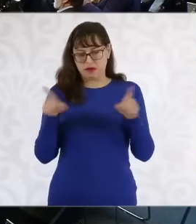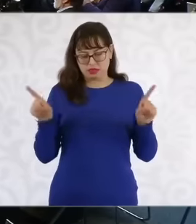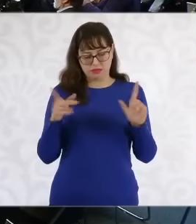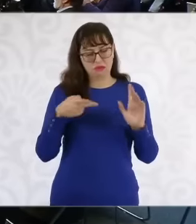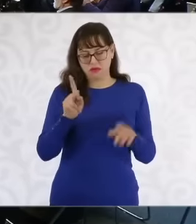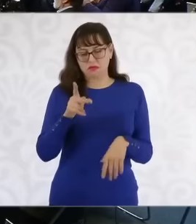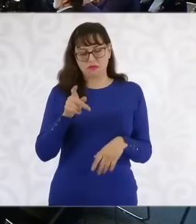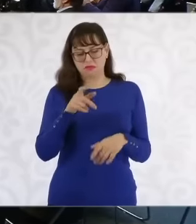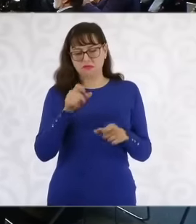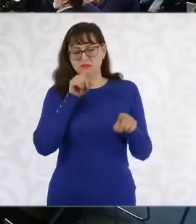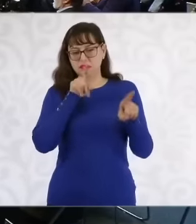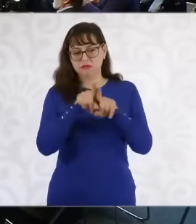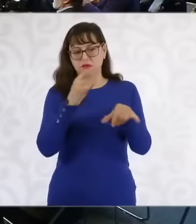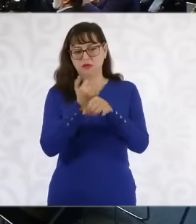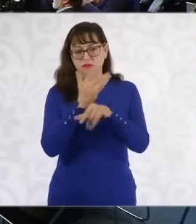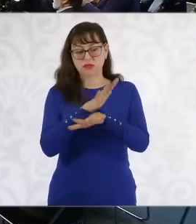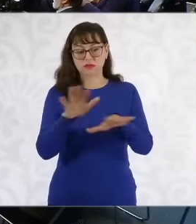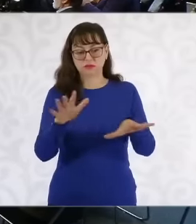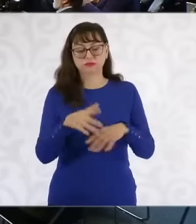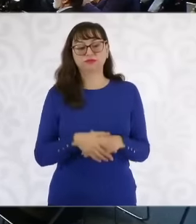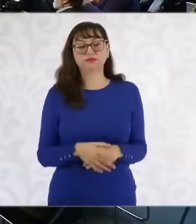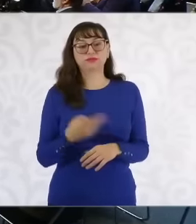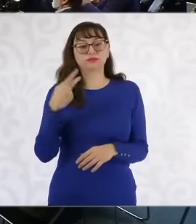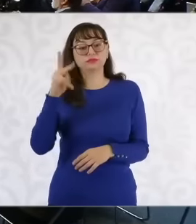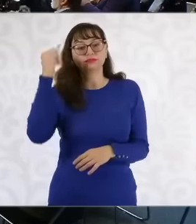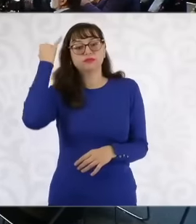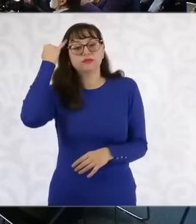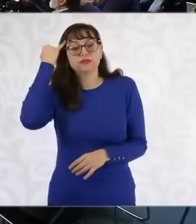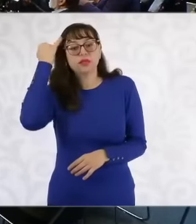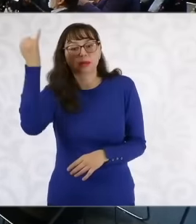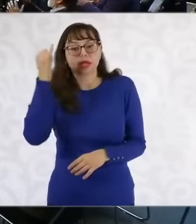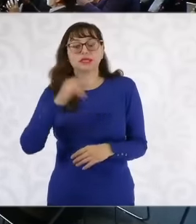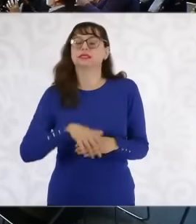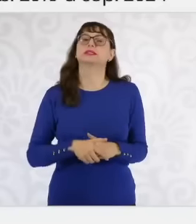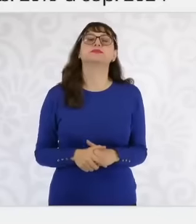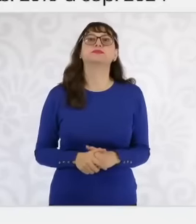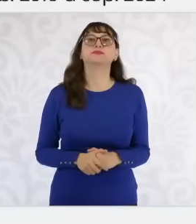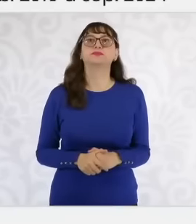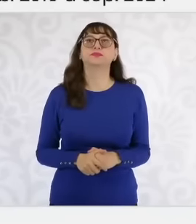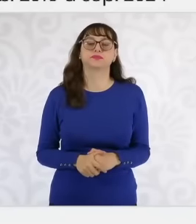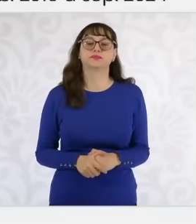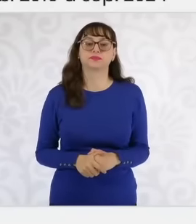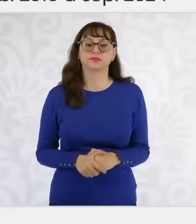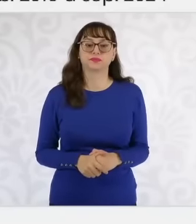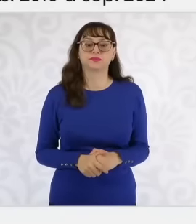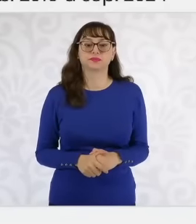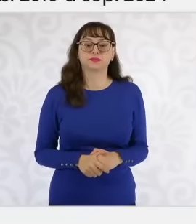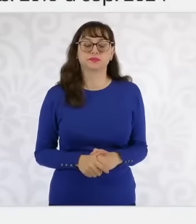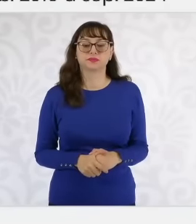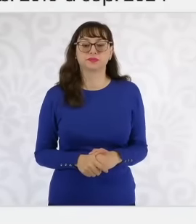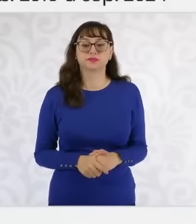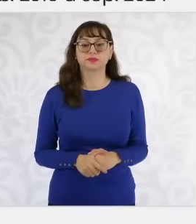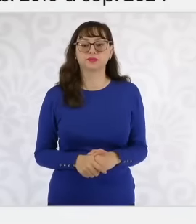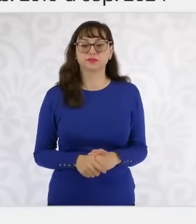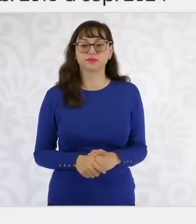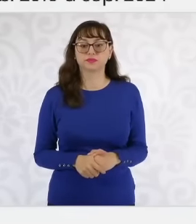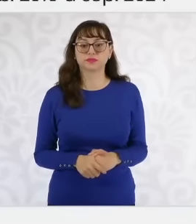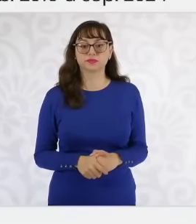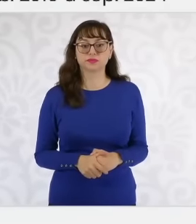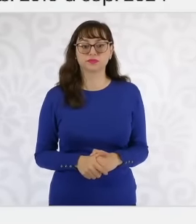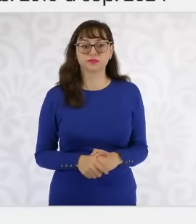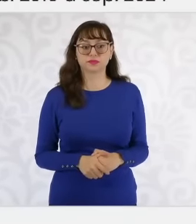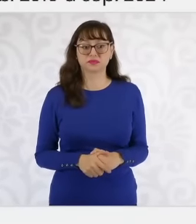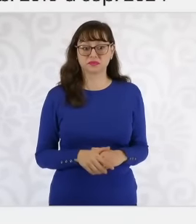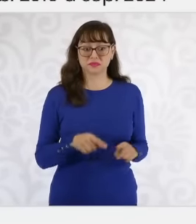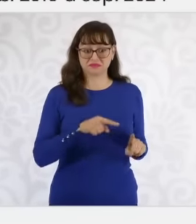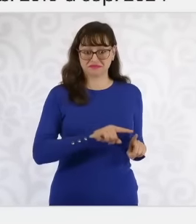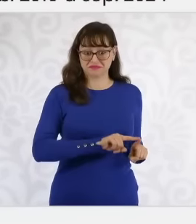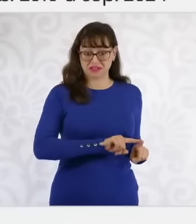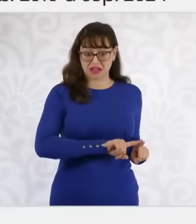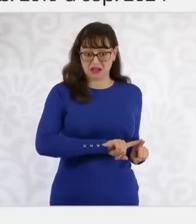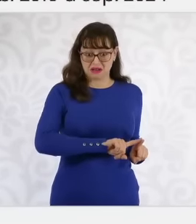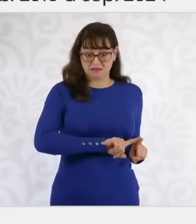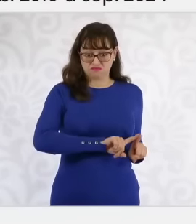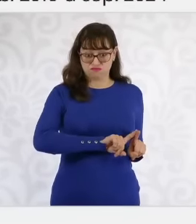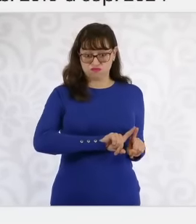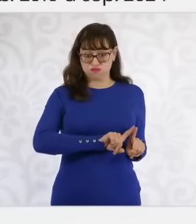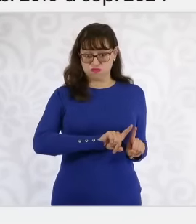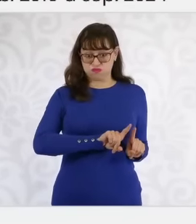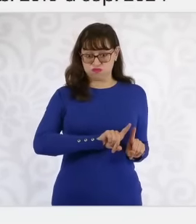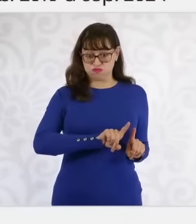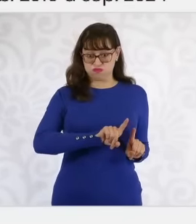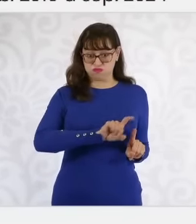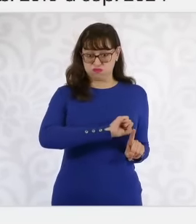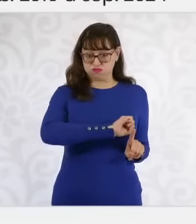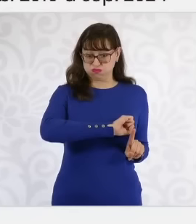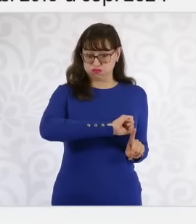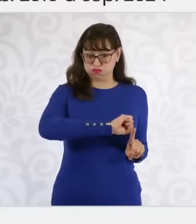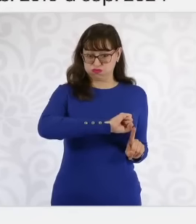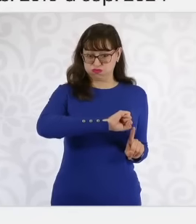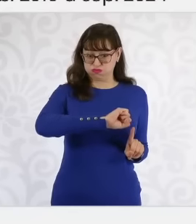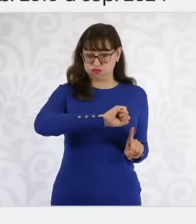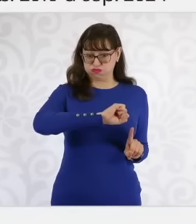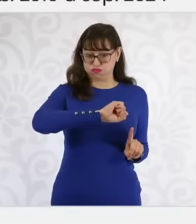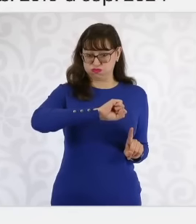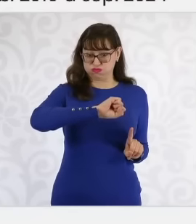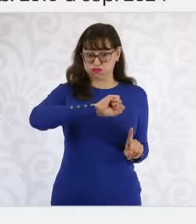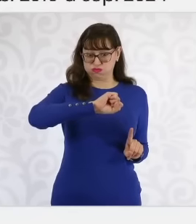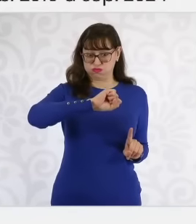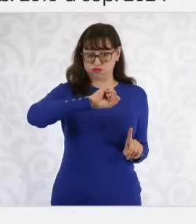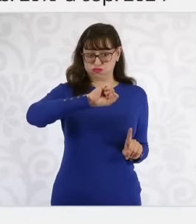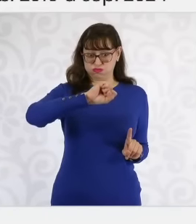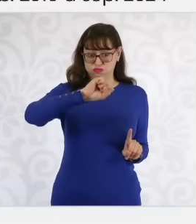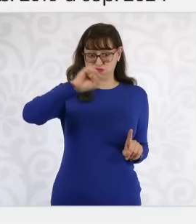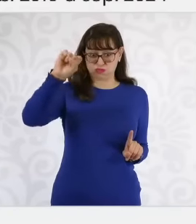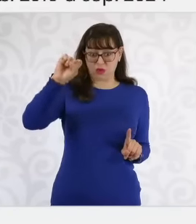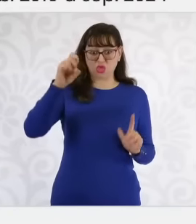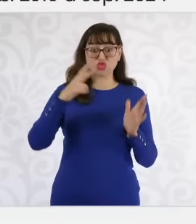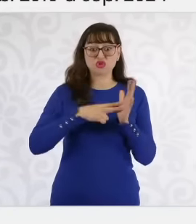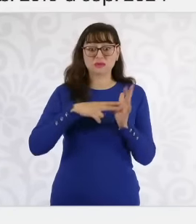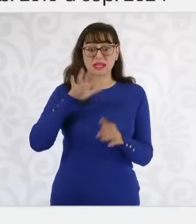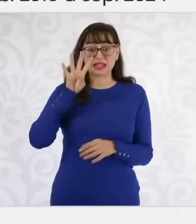happened if this trend had not been stopped